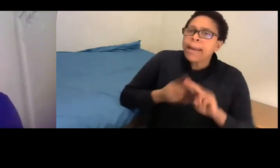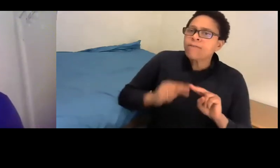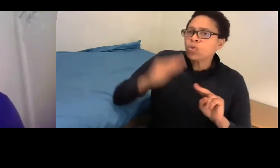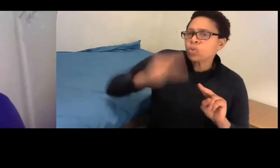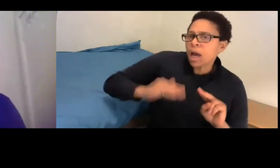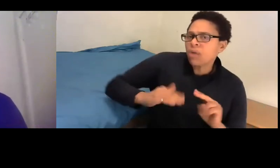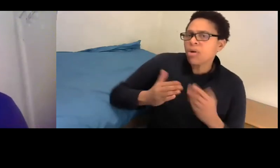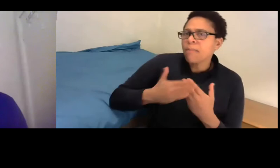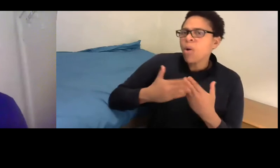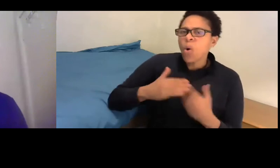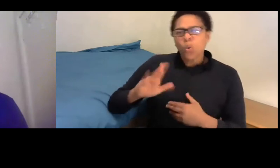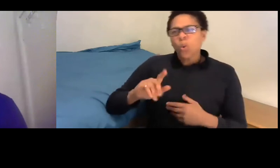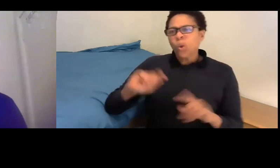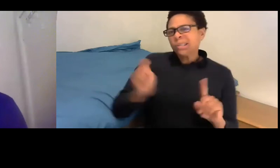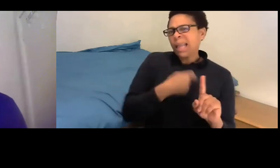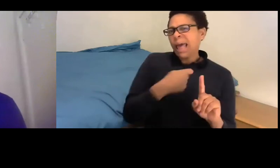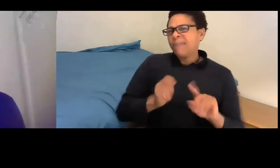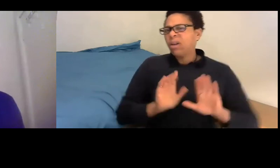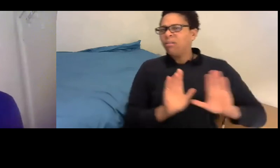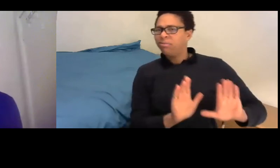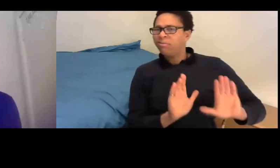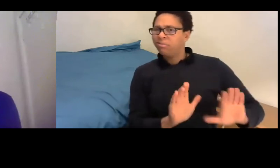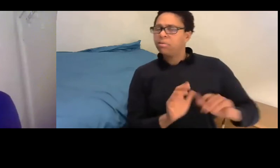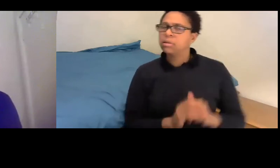racial categories that the British created that are very